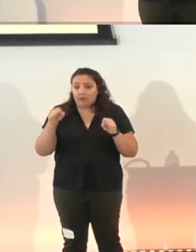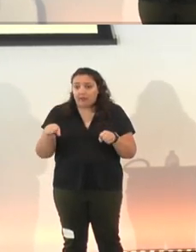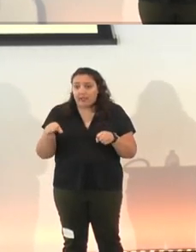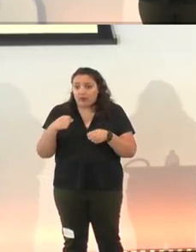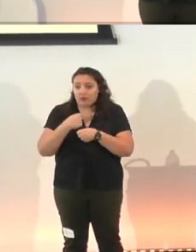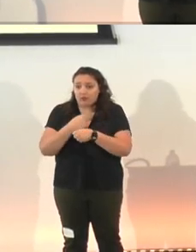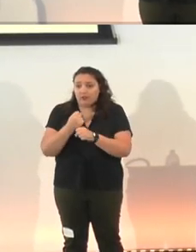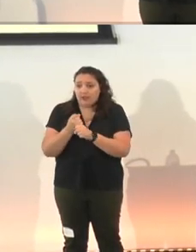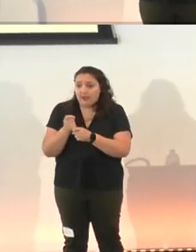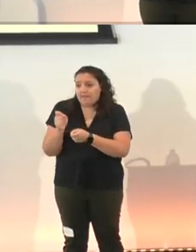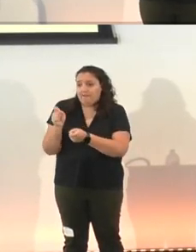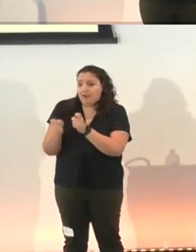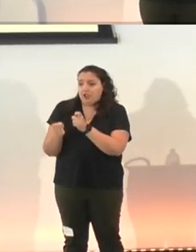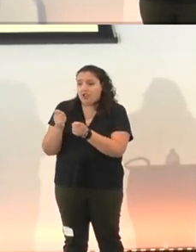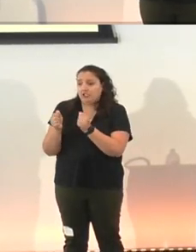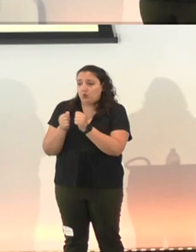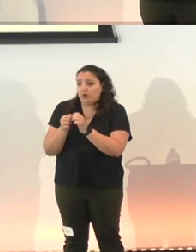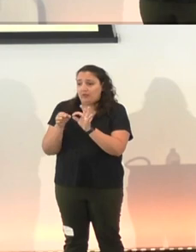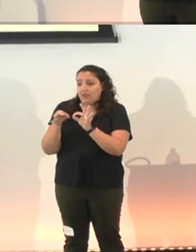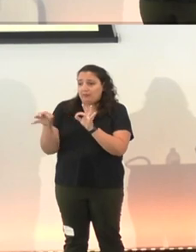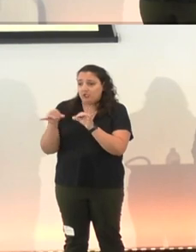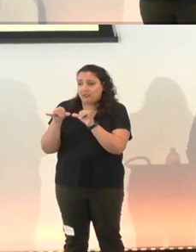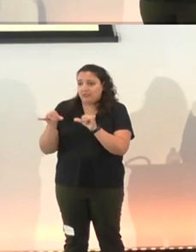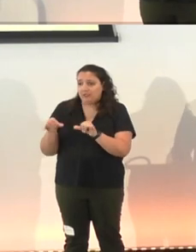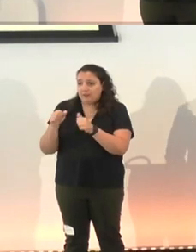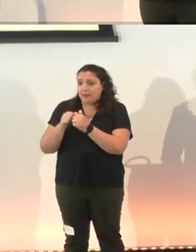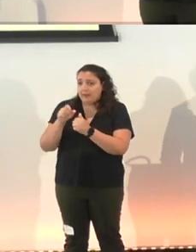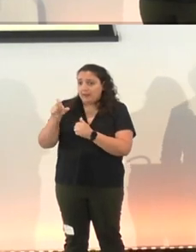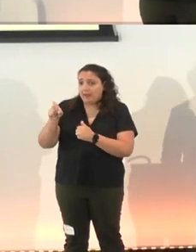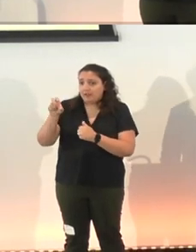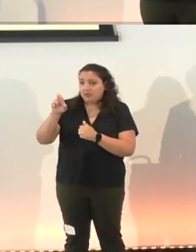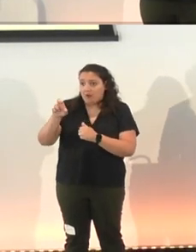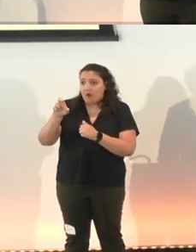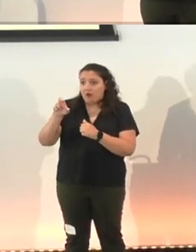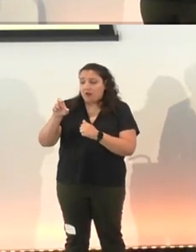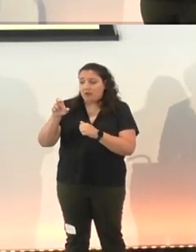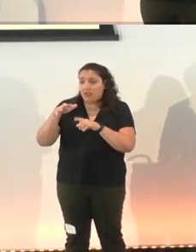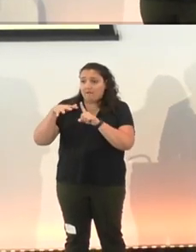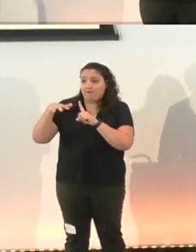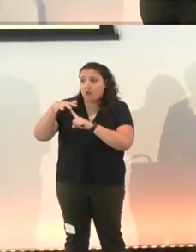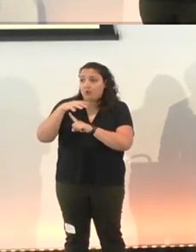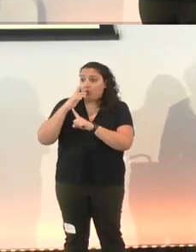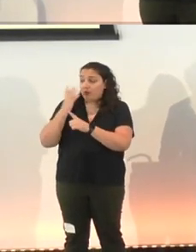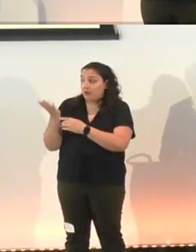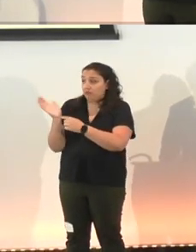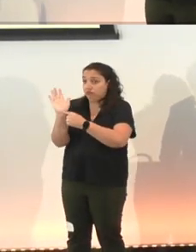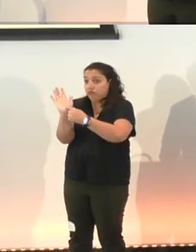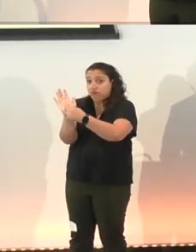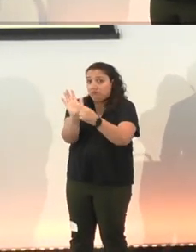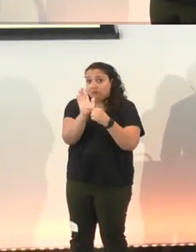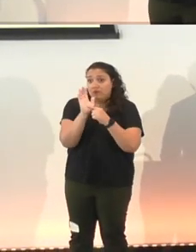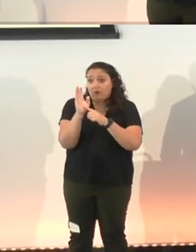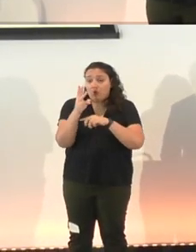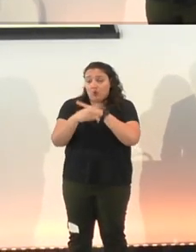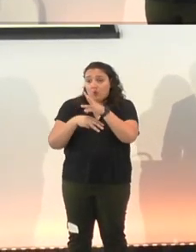in XR environments, we can present them to the world and study them and get feedback, so we can